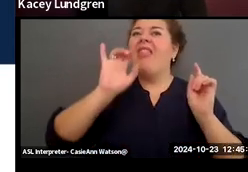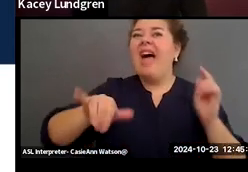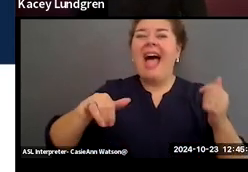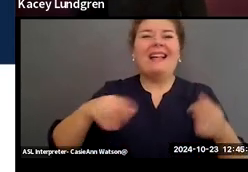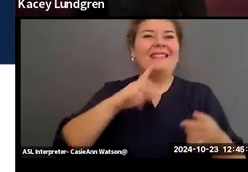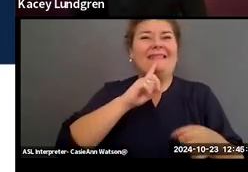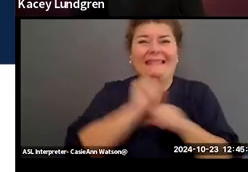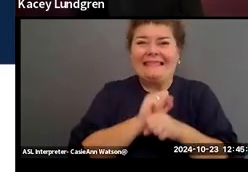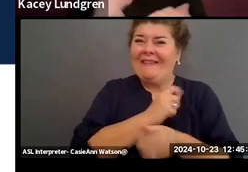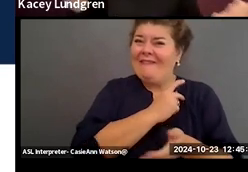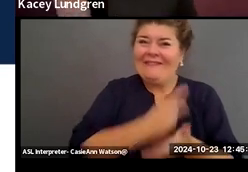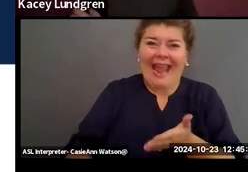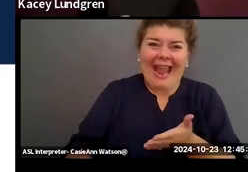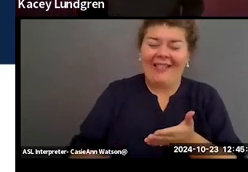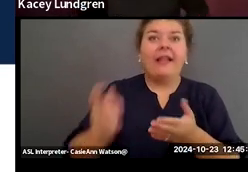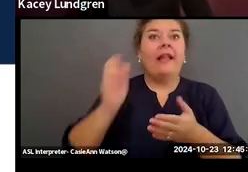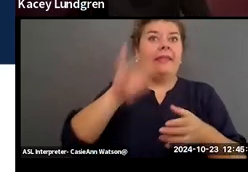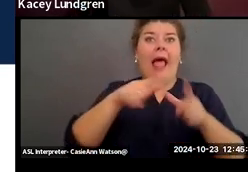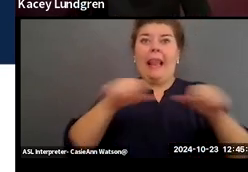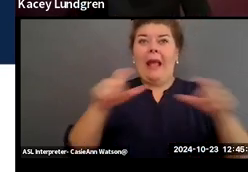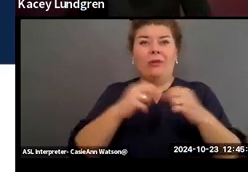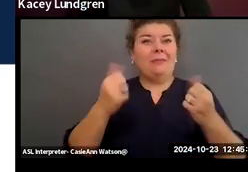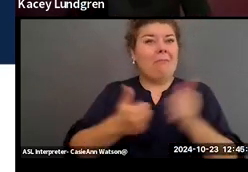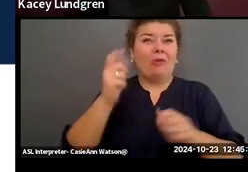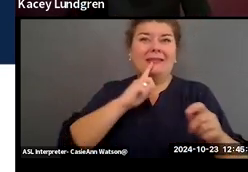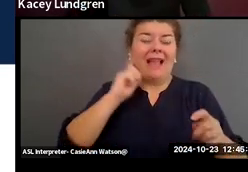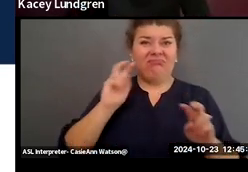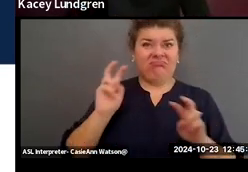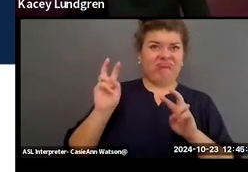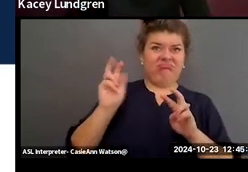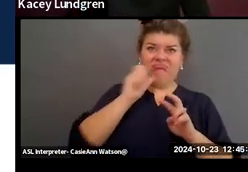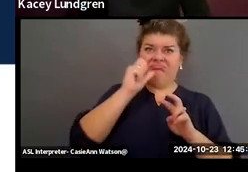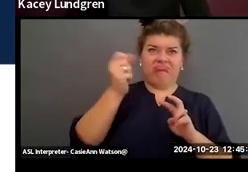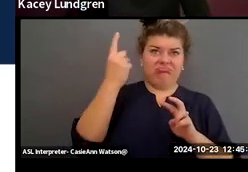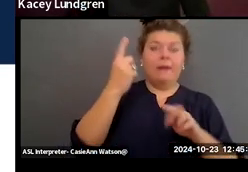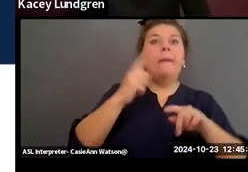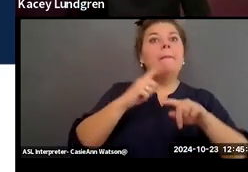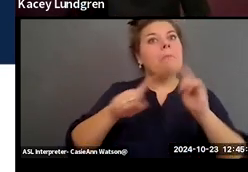The resulting language was incomprehensible to most deaf people. However, as the deaf community